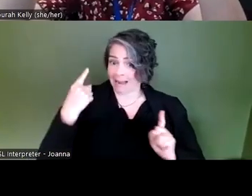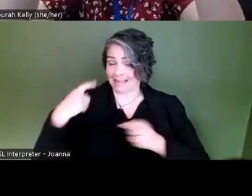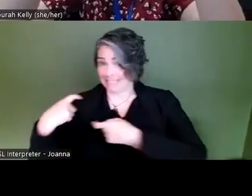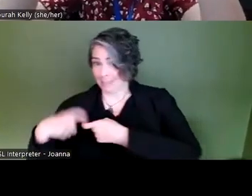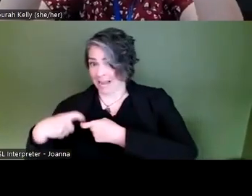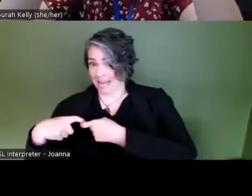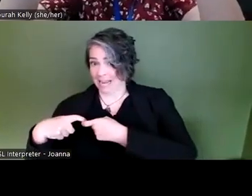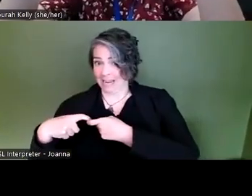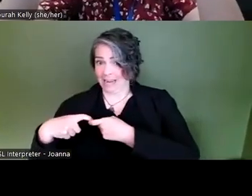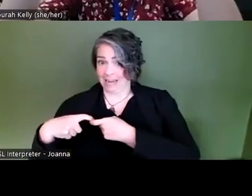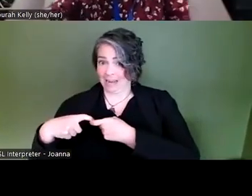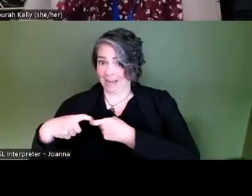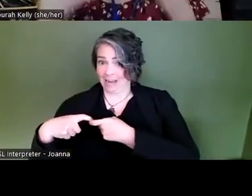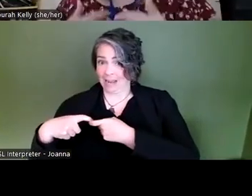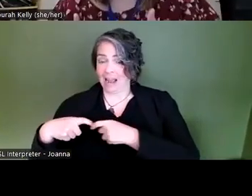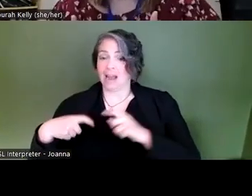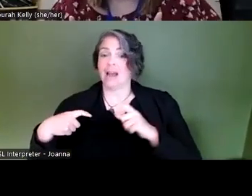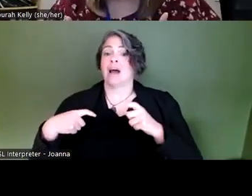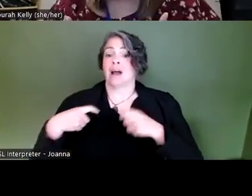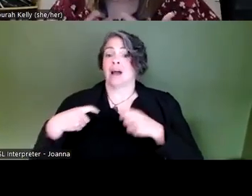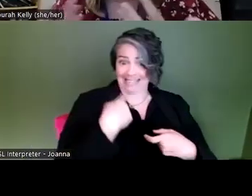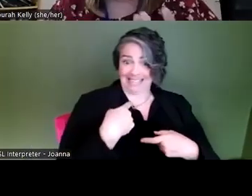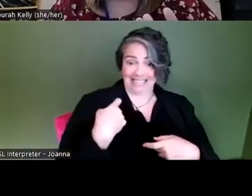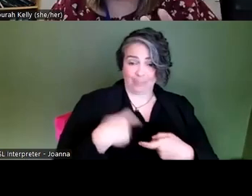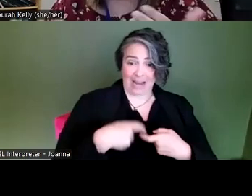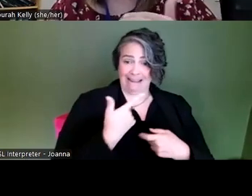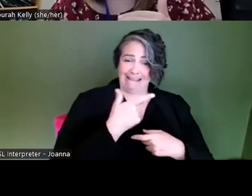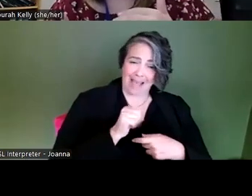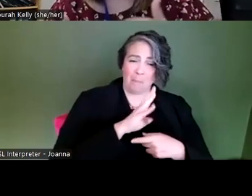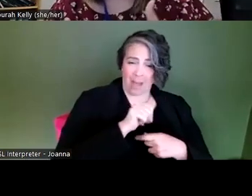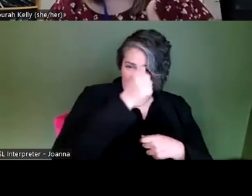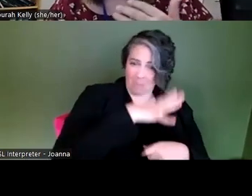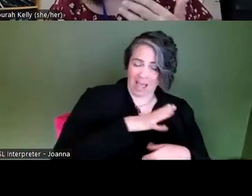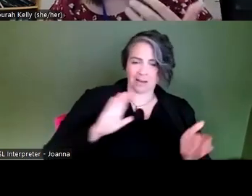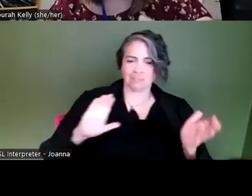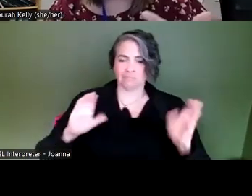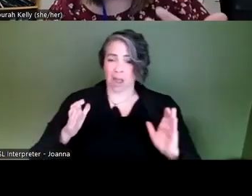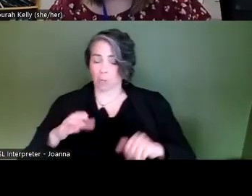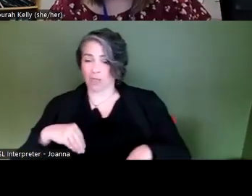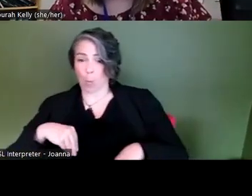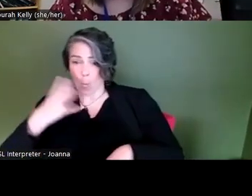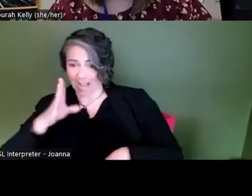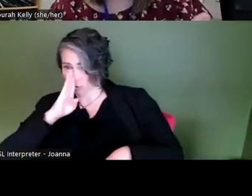men were similarly high. And that might be because if someone is Black or Hispanic,